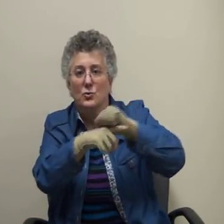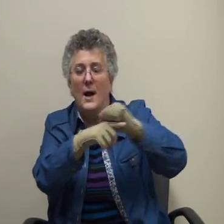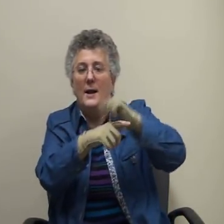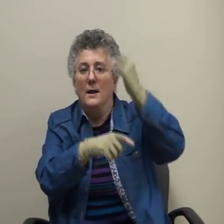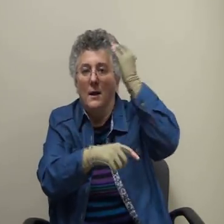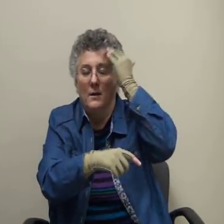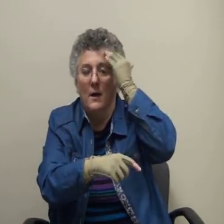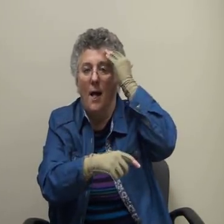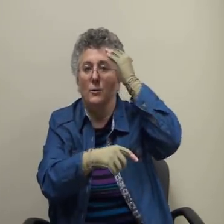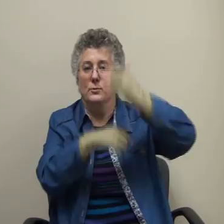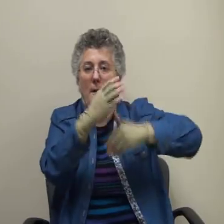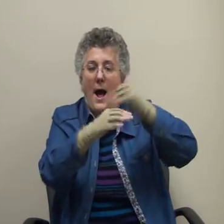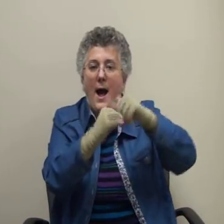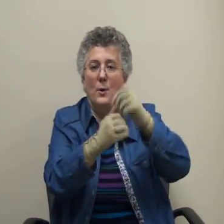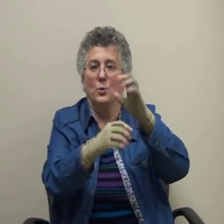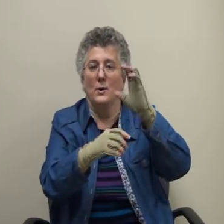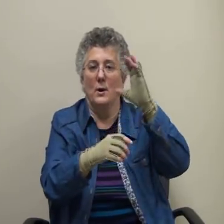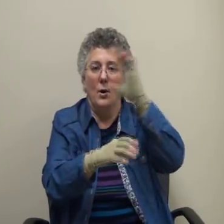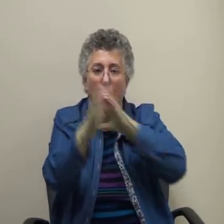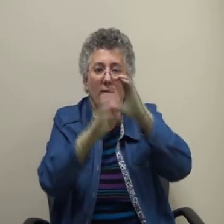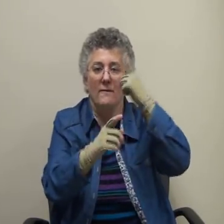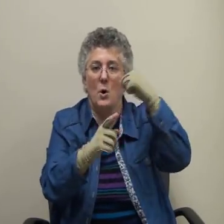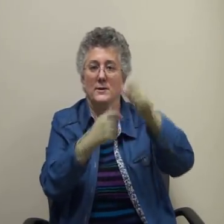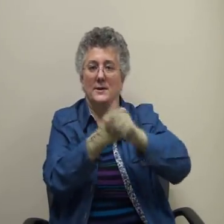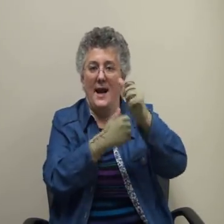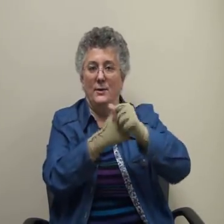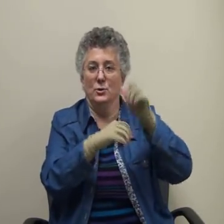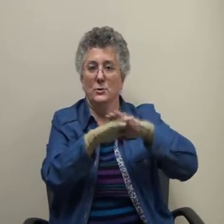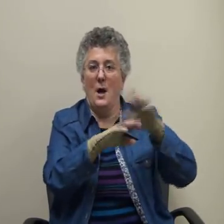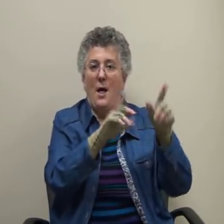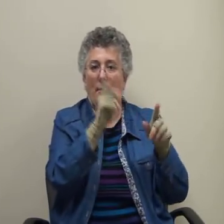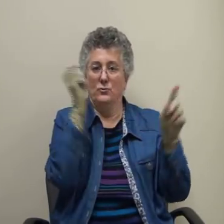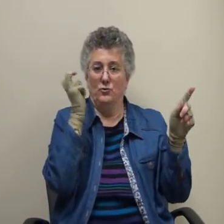They go through training,and gain knowledge about how to avoid dangers on the truck.